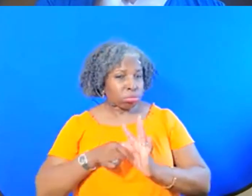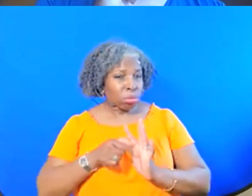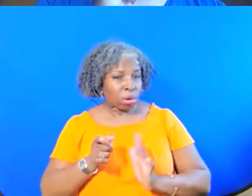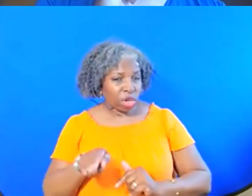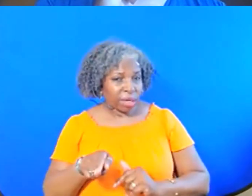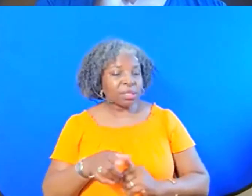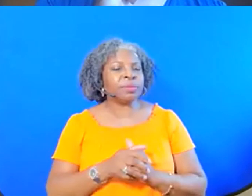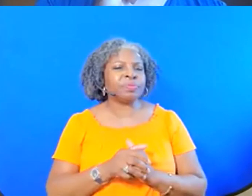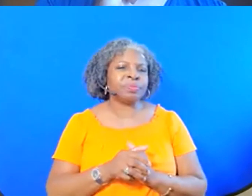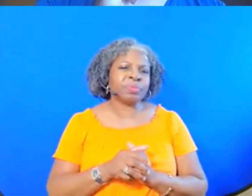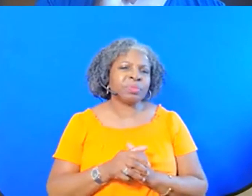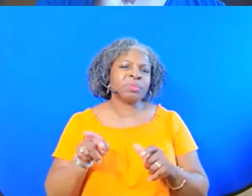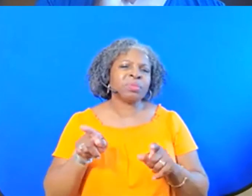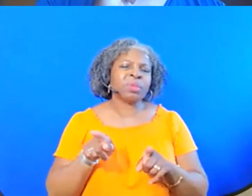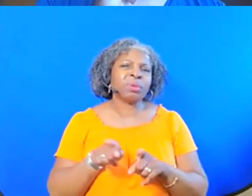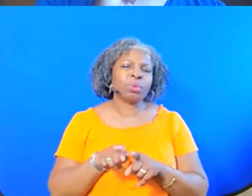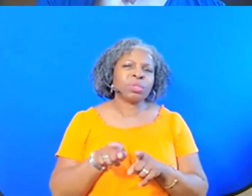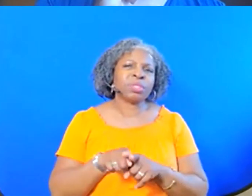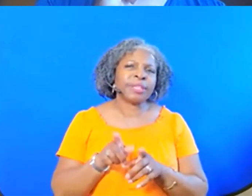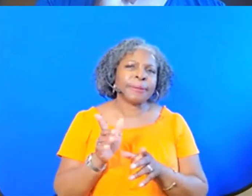But I ultimately, I think that the city of Oslo is quite special,